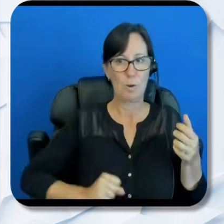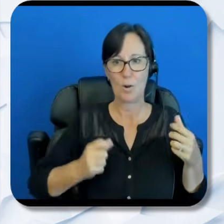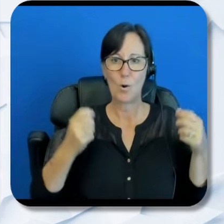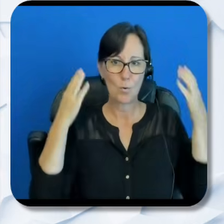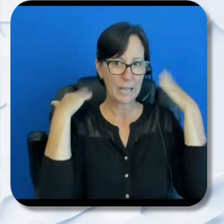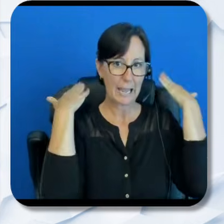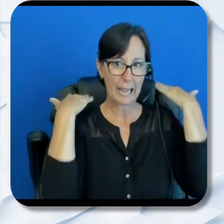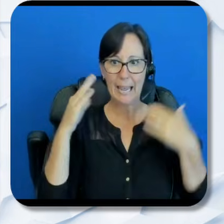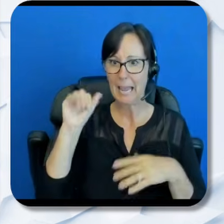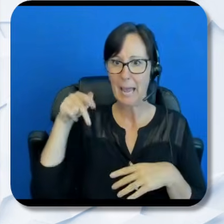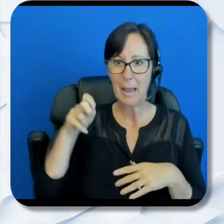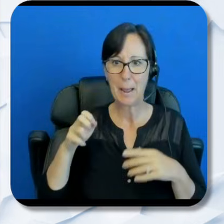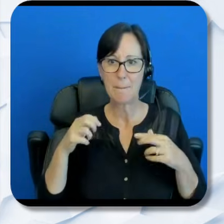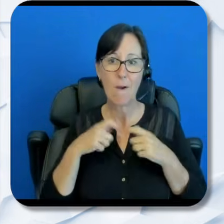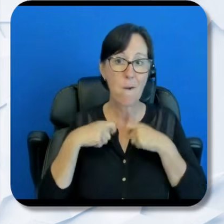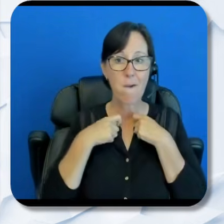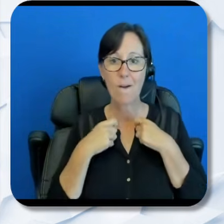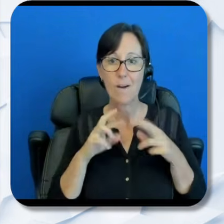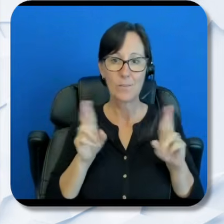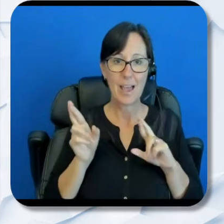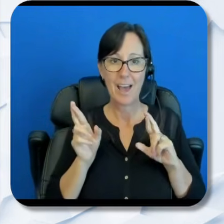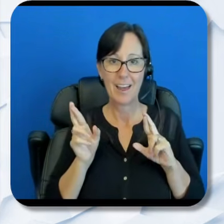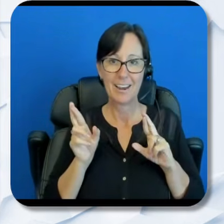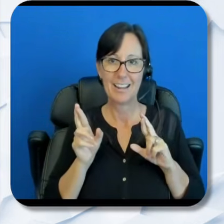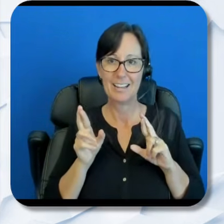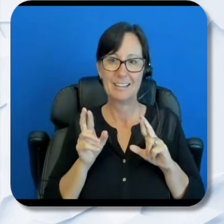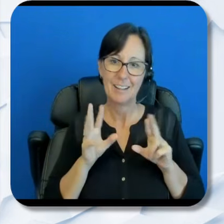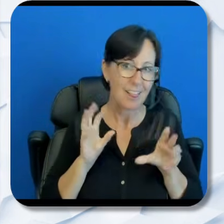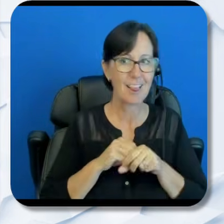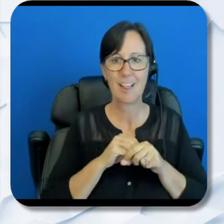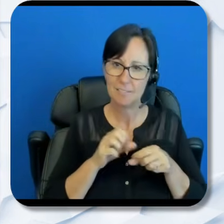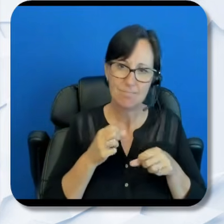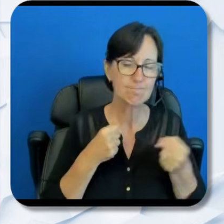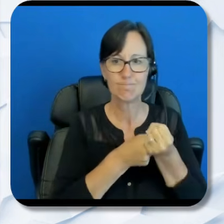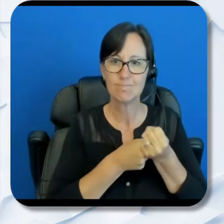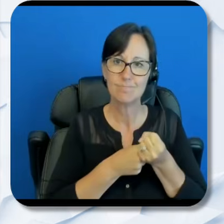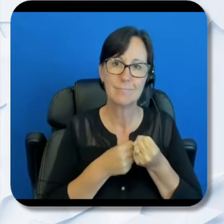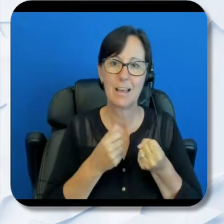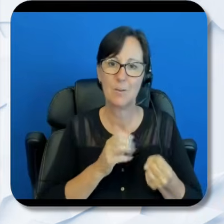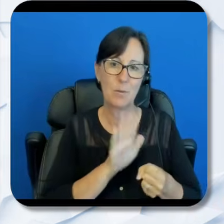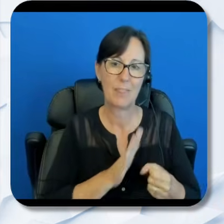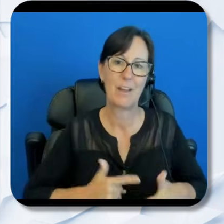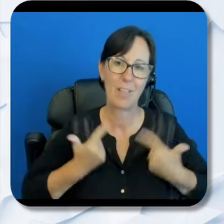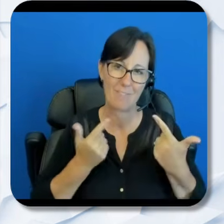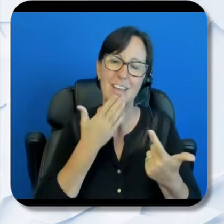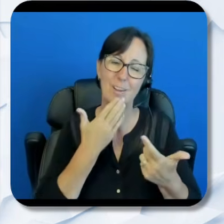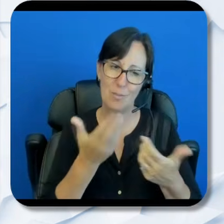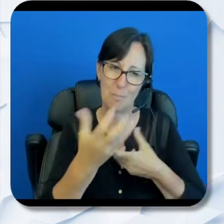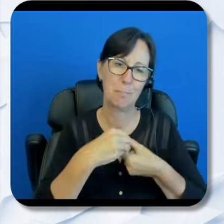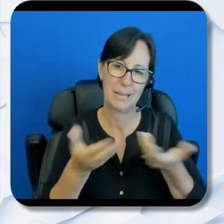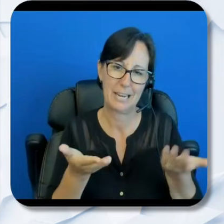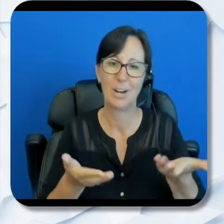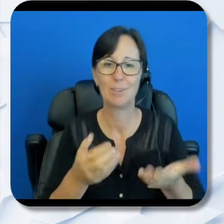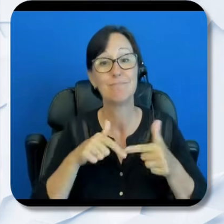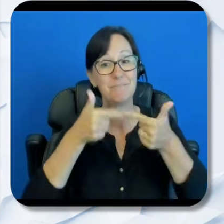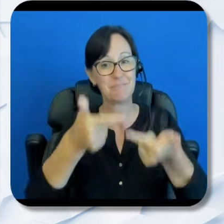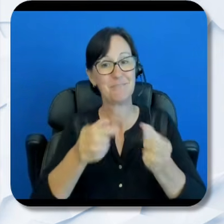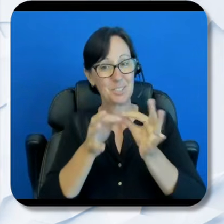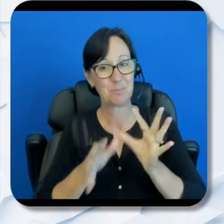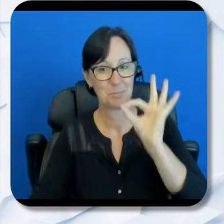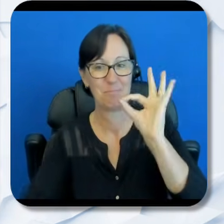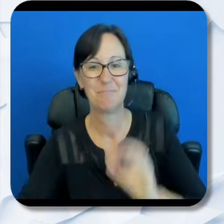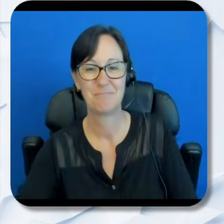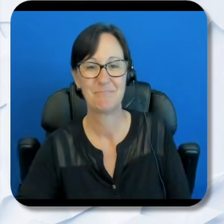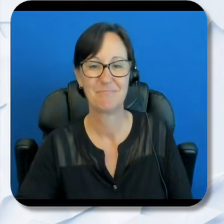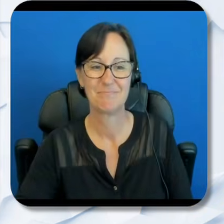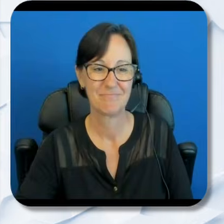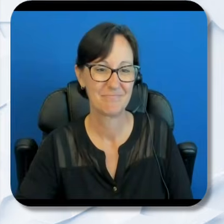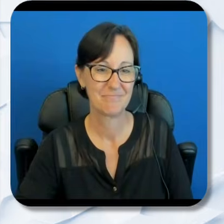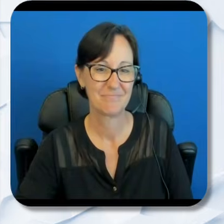and get ready to be the superhero in the lives of our students. Thank you so much for being here.